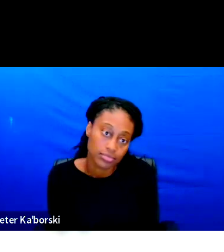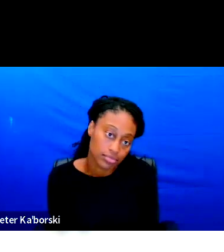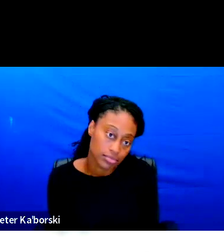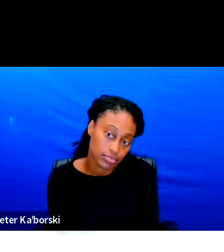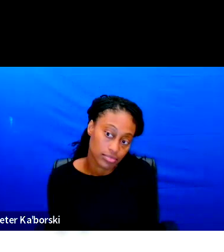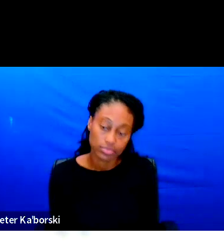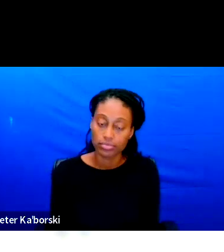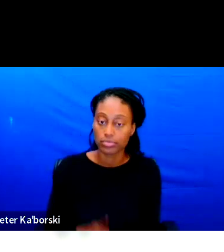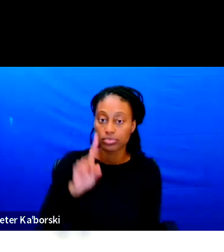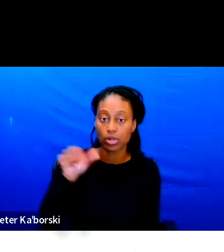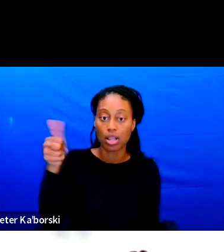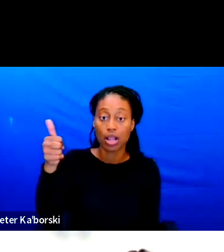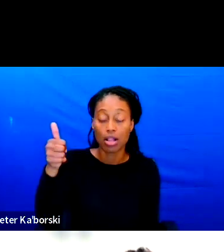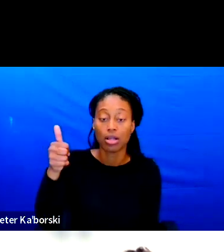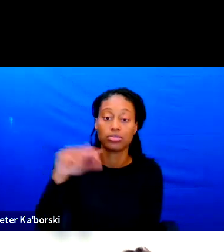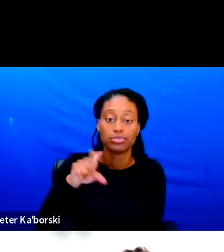Kyle Kleist: So one of the other questions I wanted to ask on track to do.